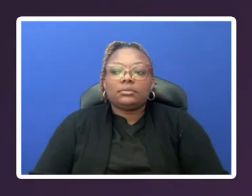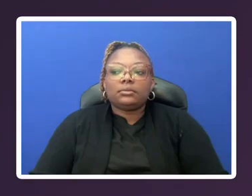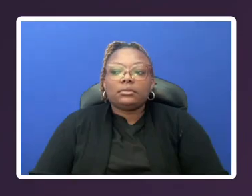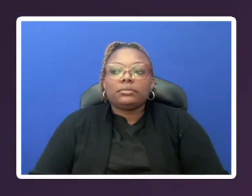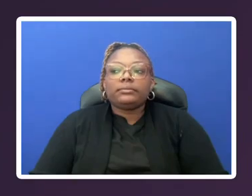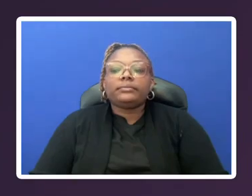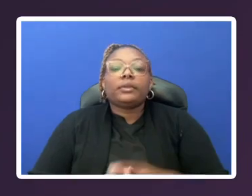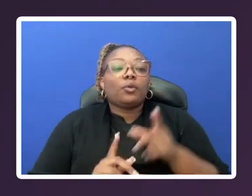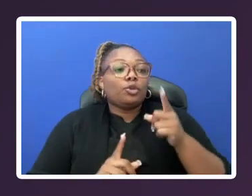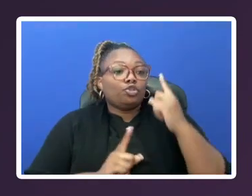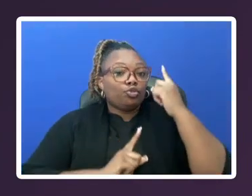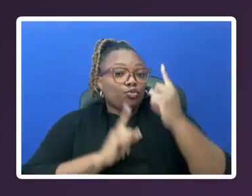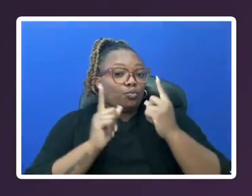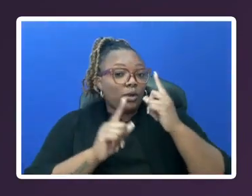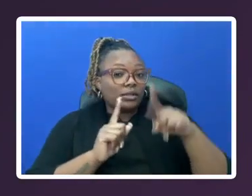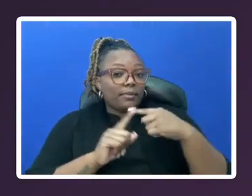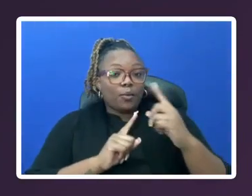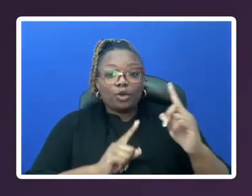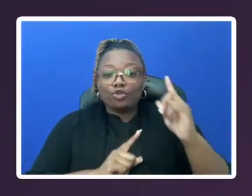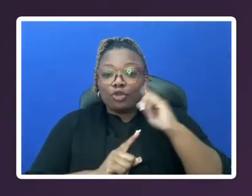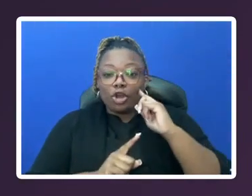what you heard in the clip? Eden Cho: